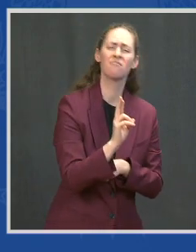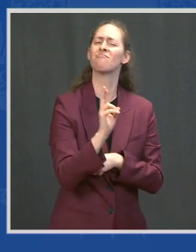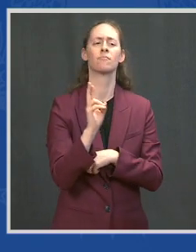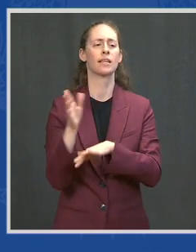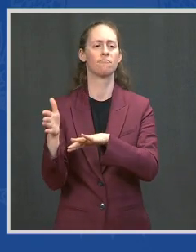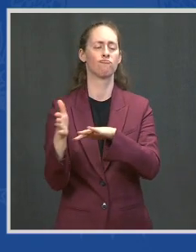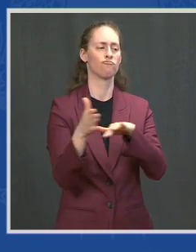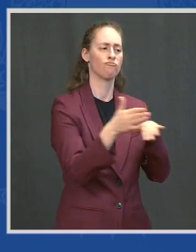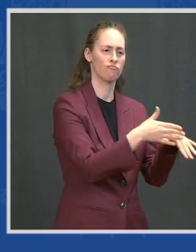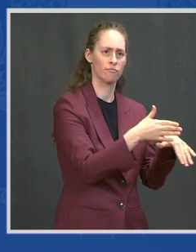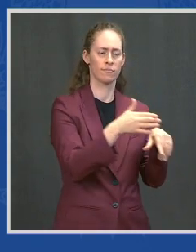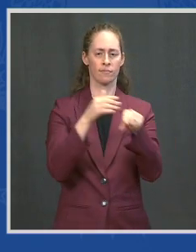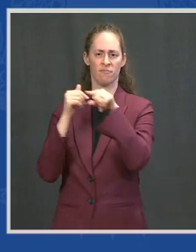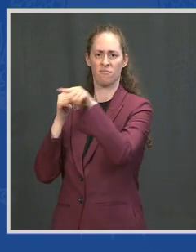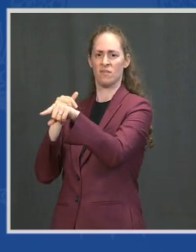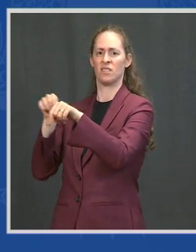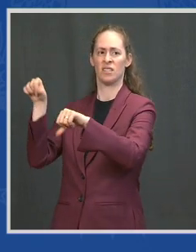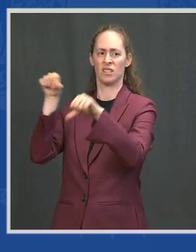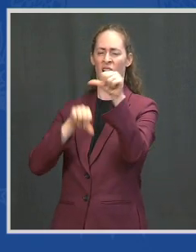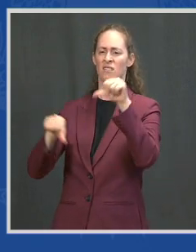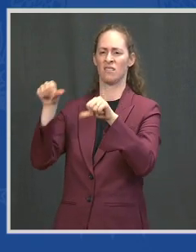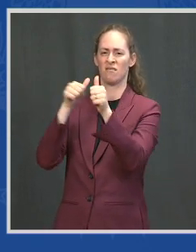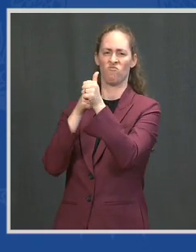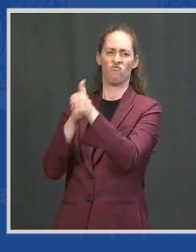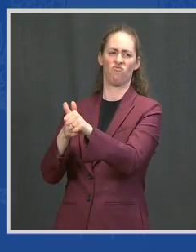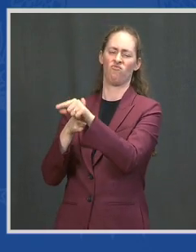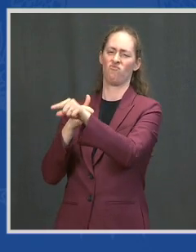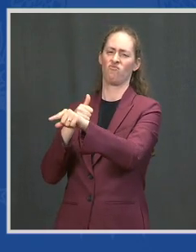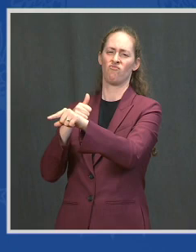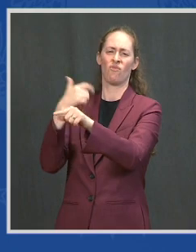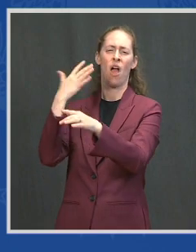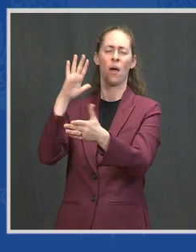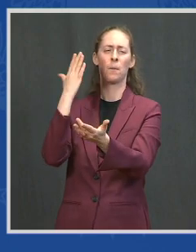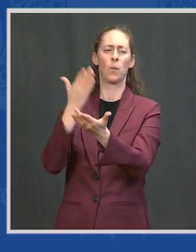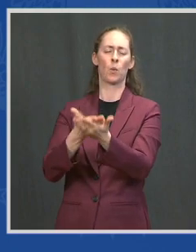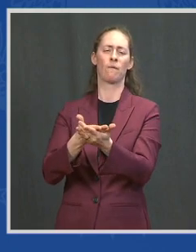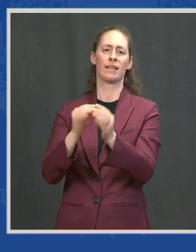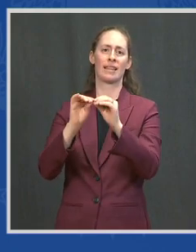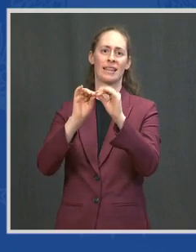has been under development for decades. Two of our vaccines were authorized